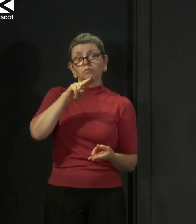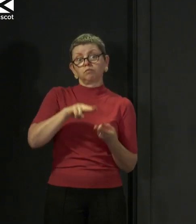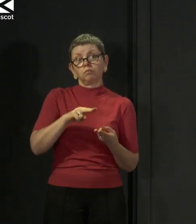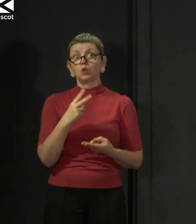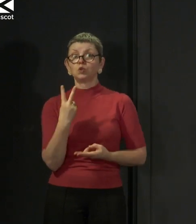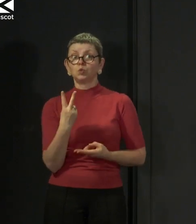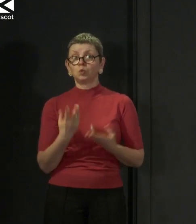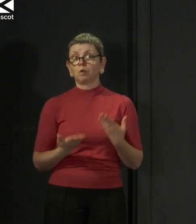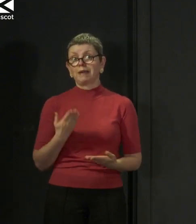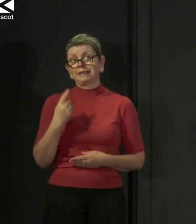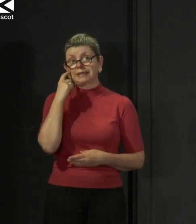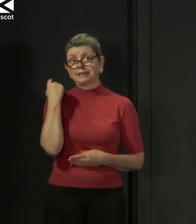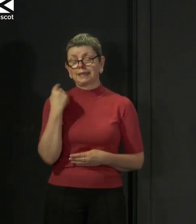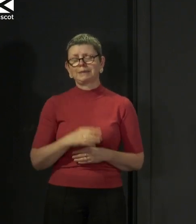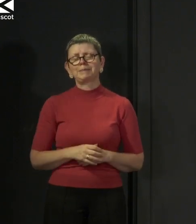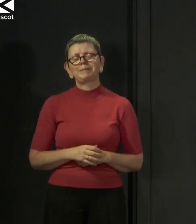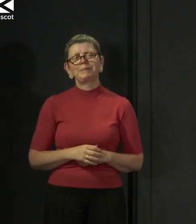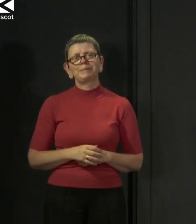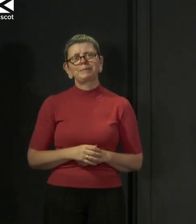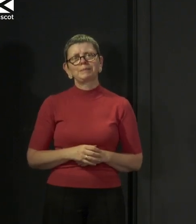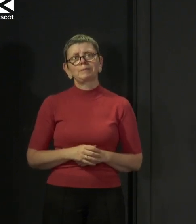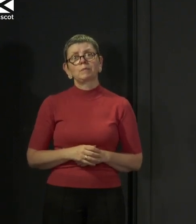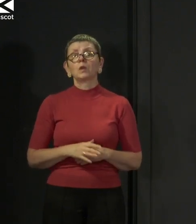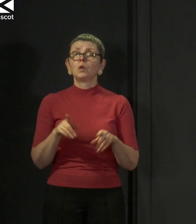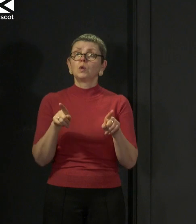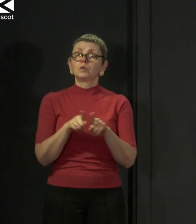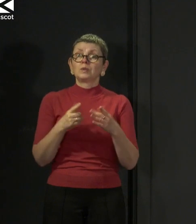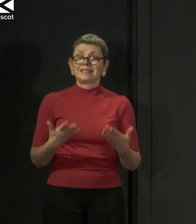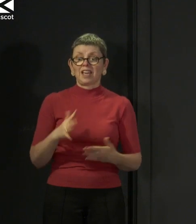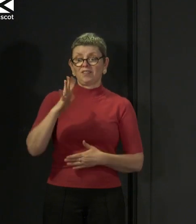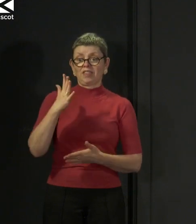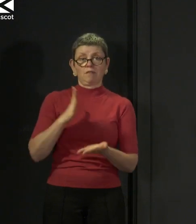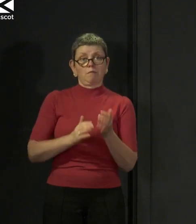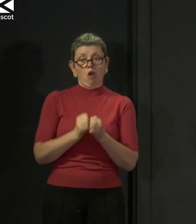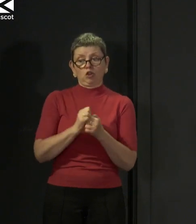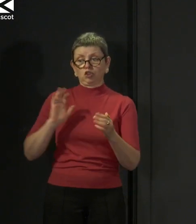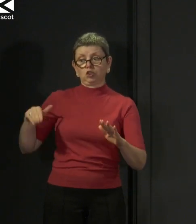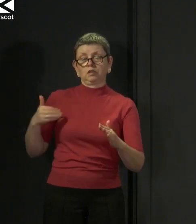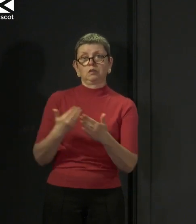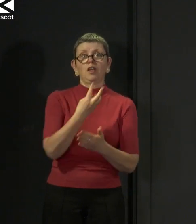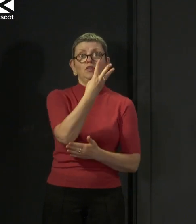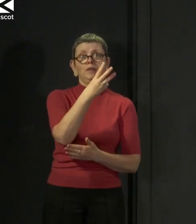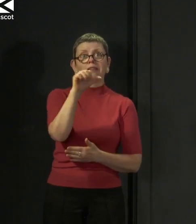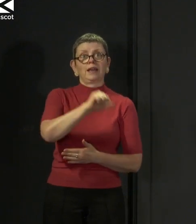I am also able to confirm today that since 5 March, a total of 3,016 patients who had